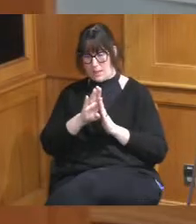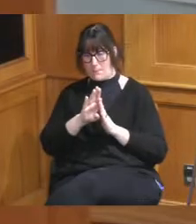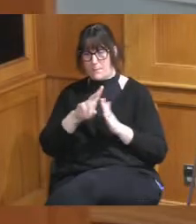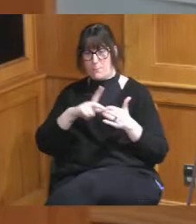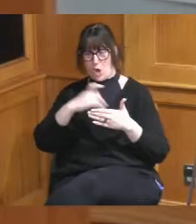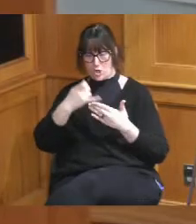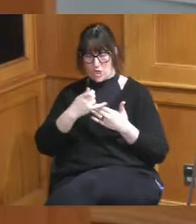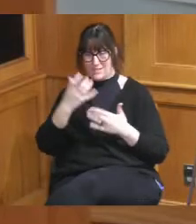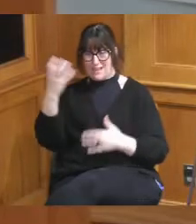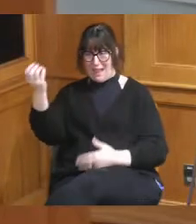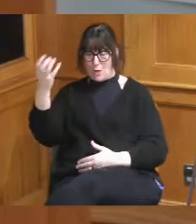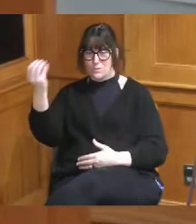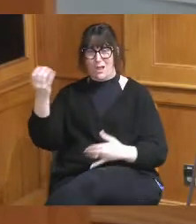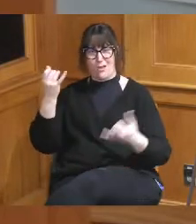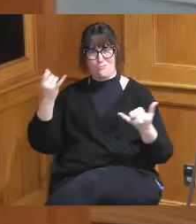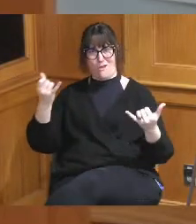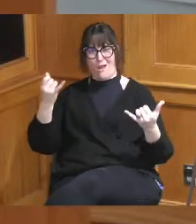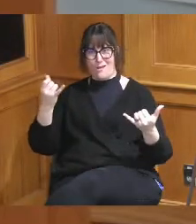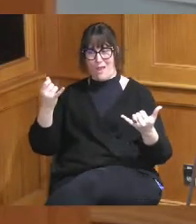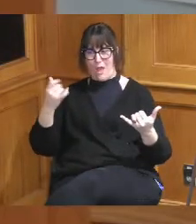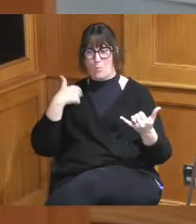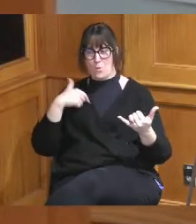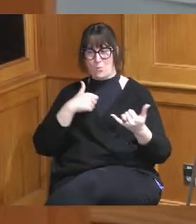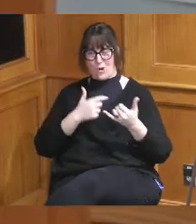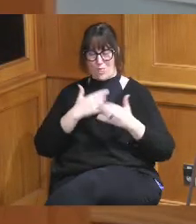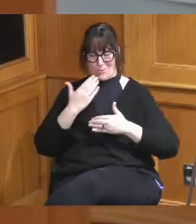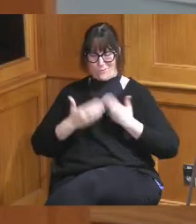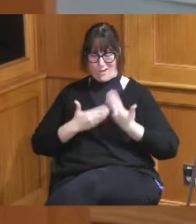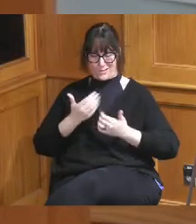outside the city right now we're sort of going through the process with that I'm optimistic are